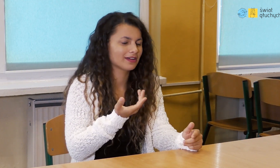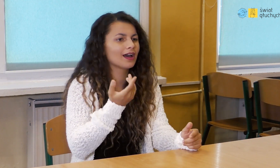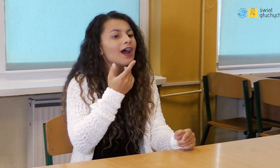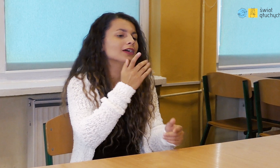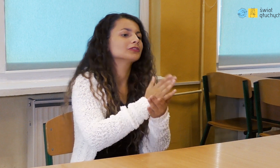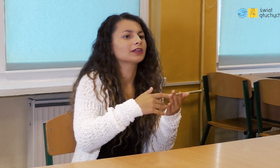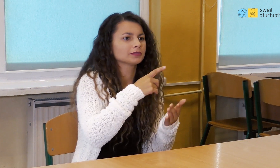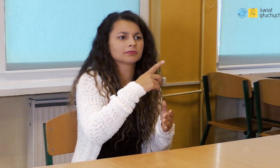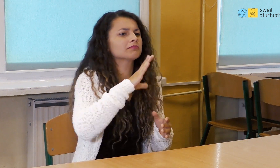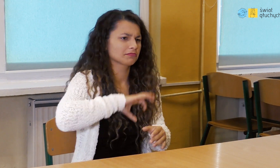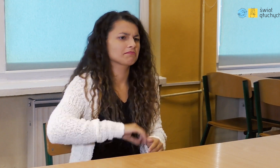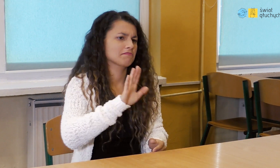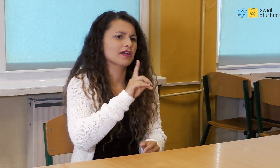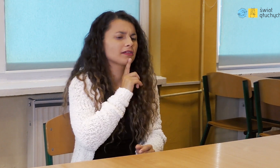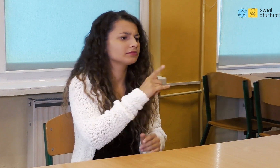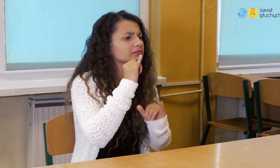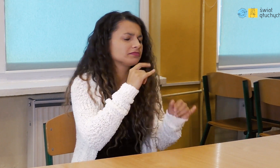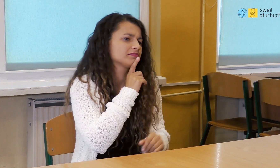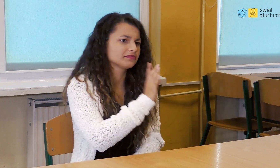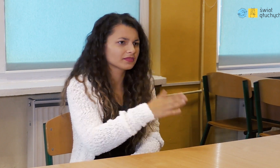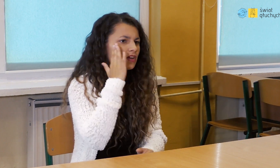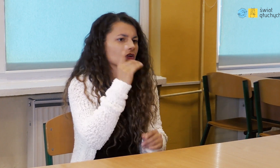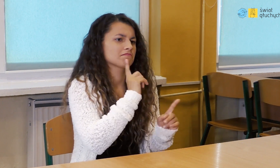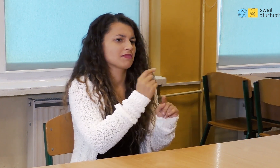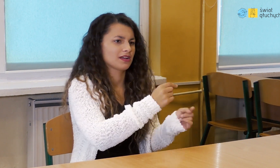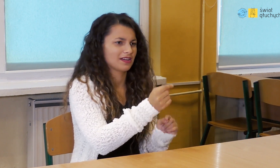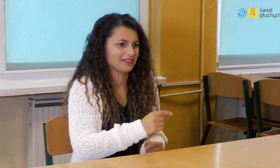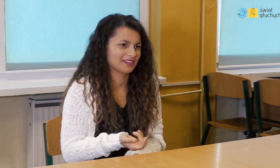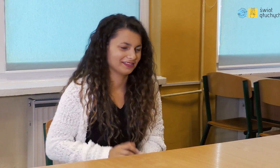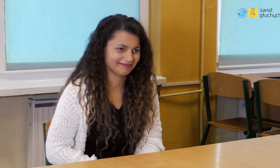There are teachers who understand that it's normal for students to talk sometimes.